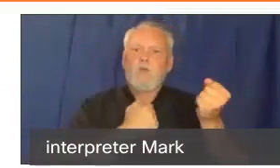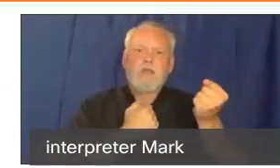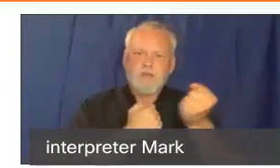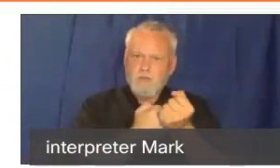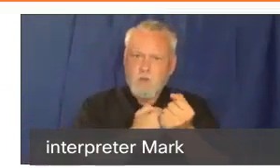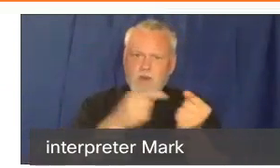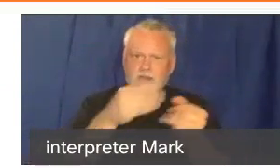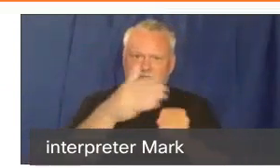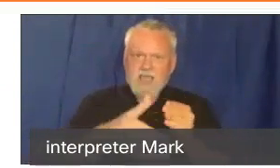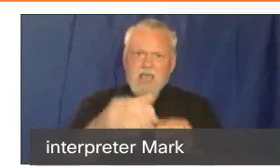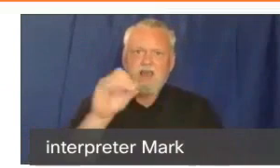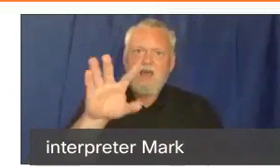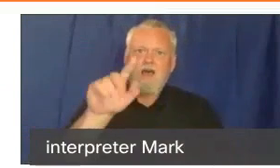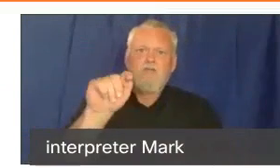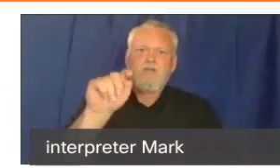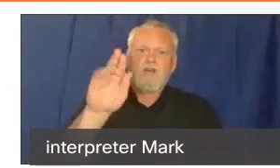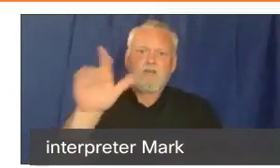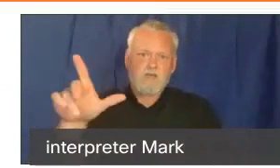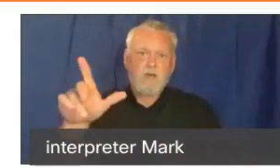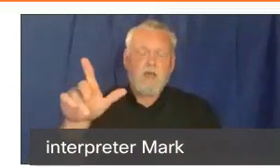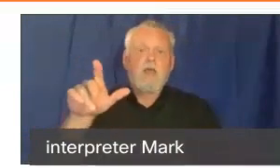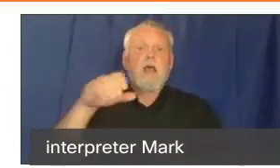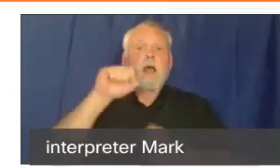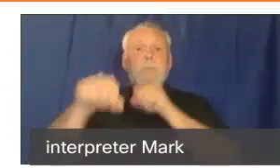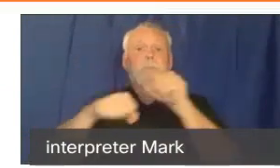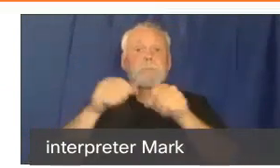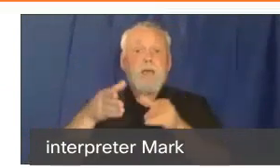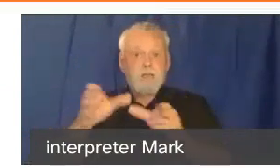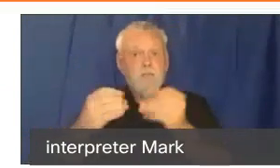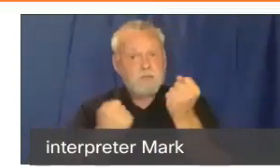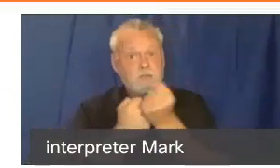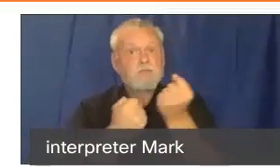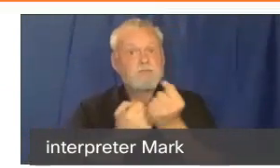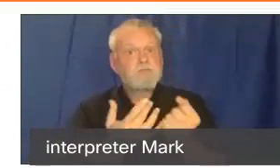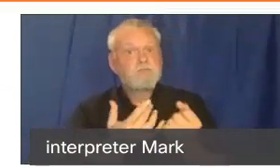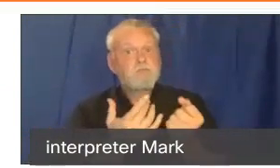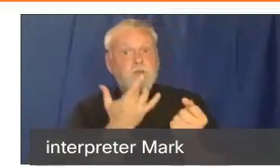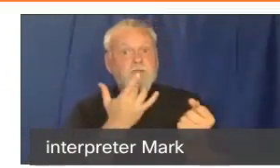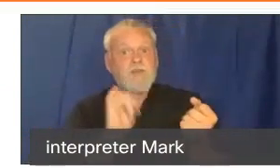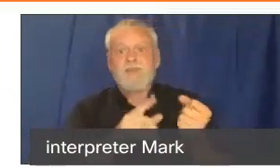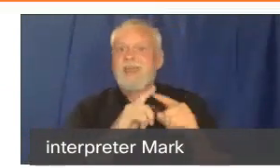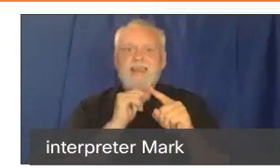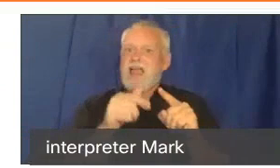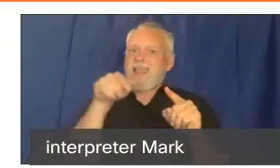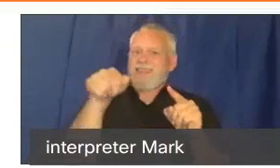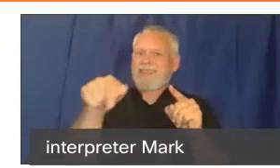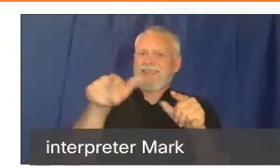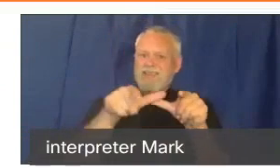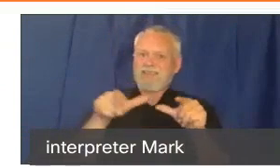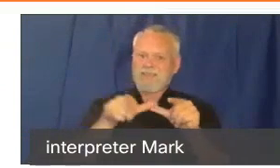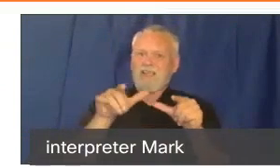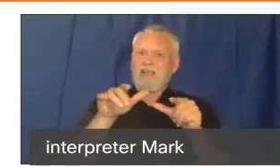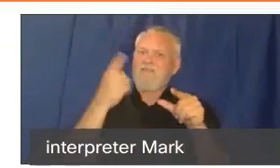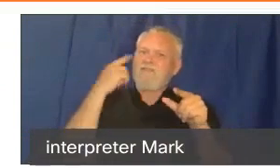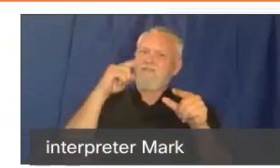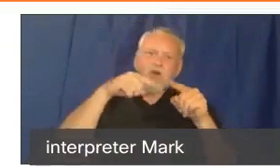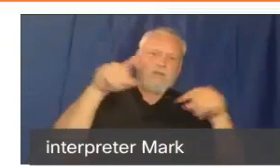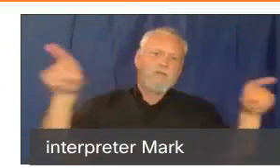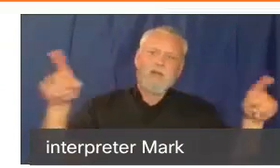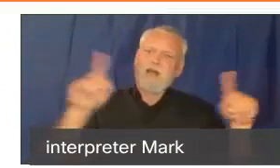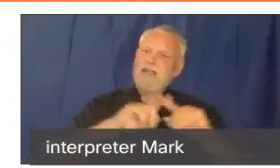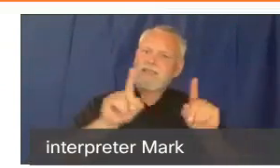A bike path is supported is we are in favor of that, but not this location and that's for a variety of a variety of.